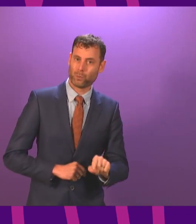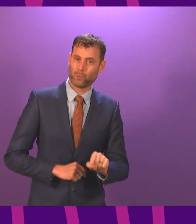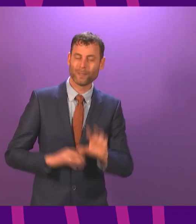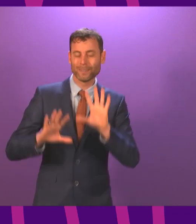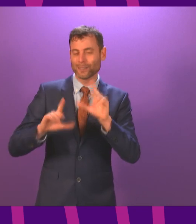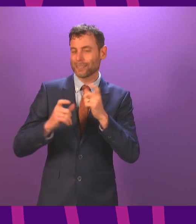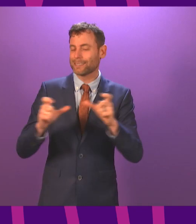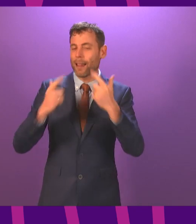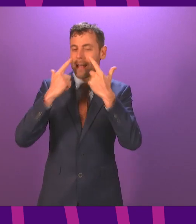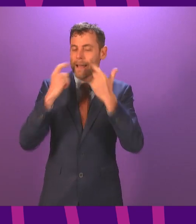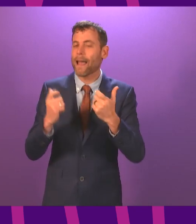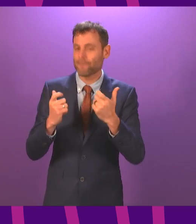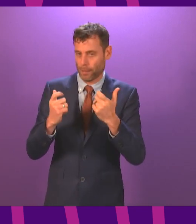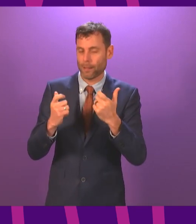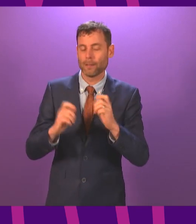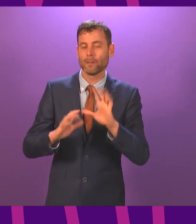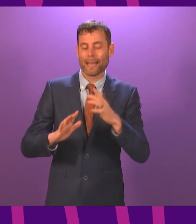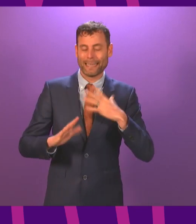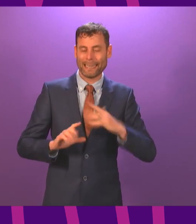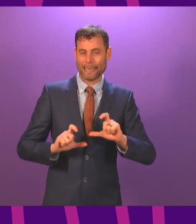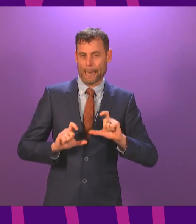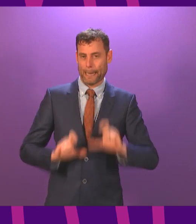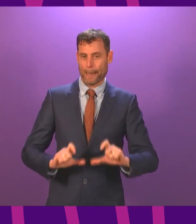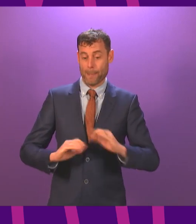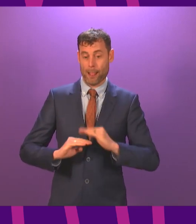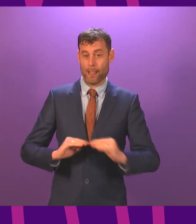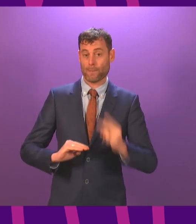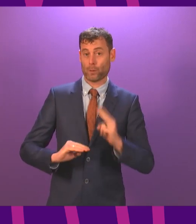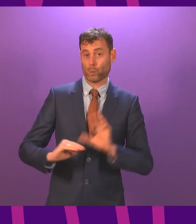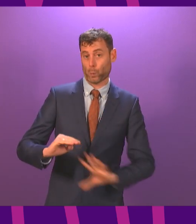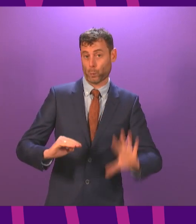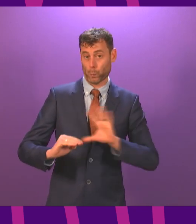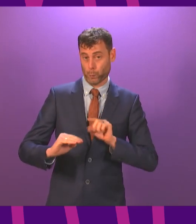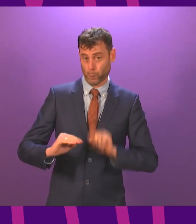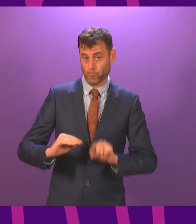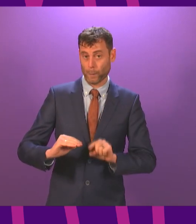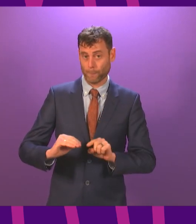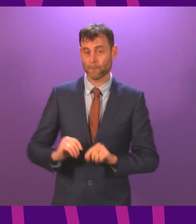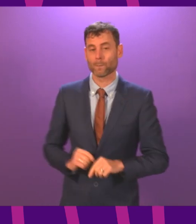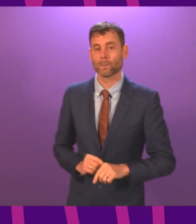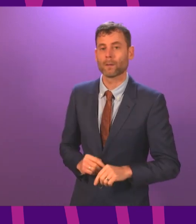this morning, is for the area to remain in level 2 for now.